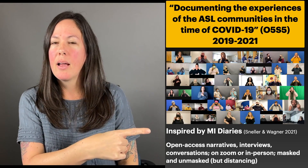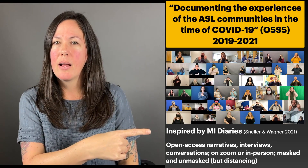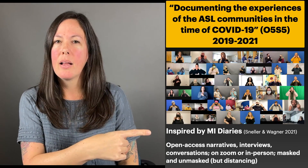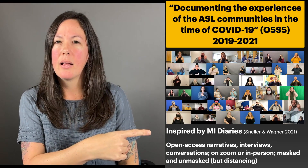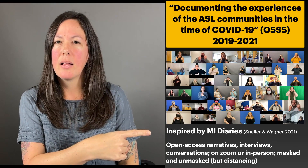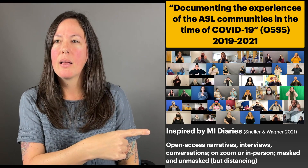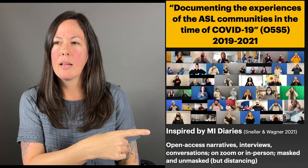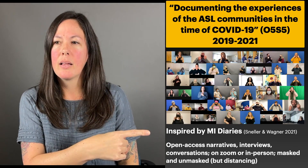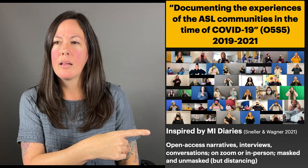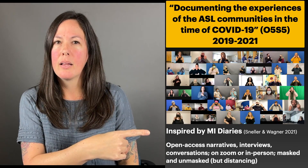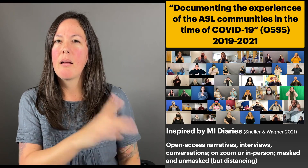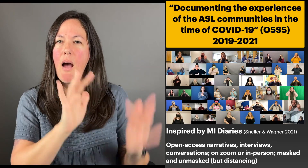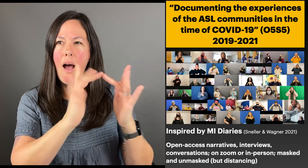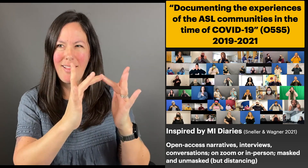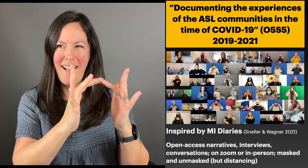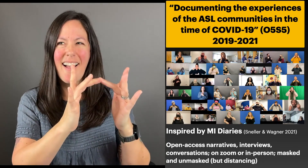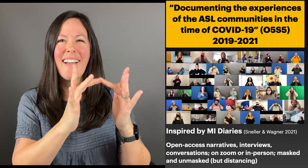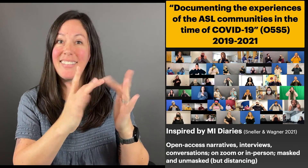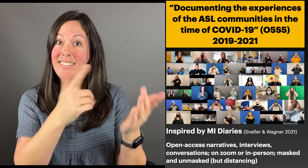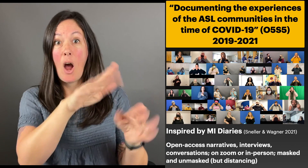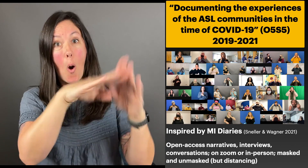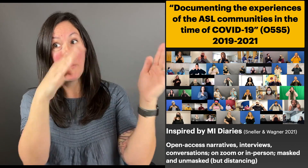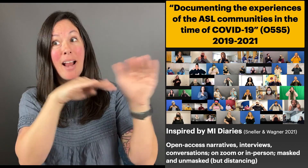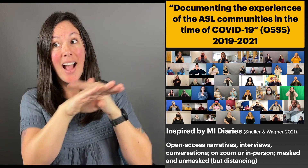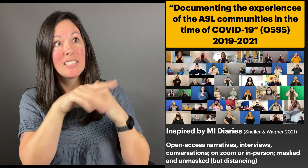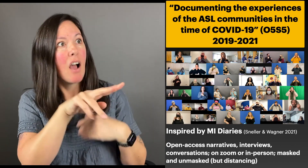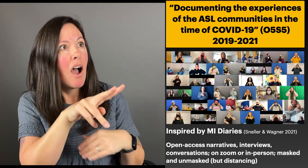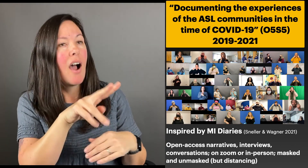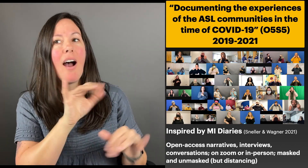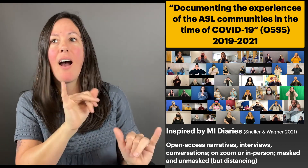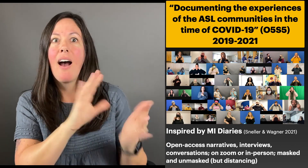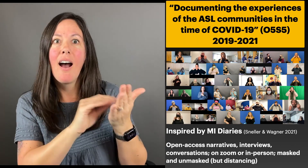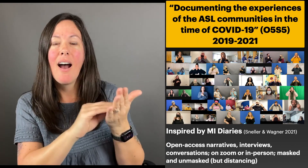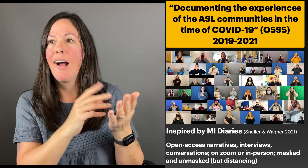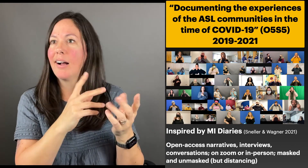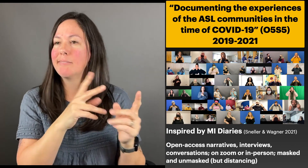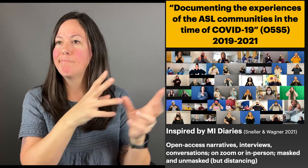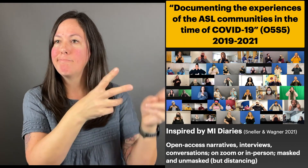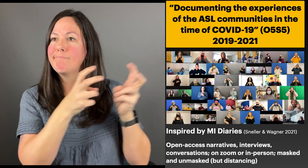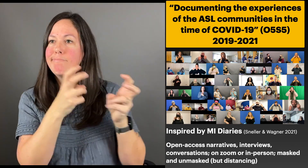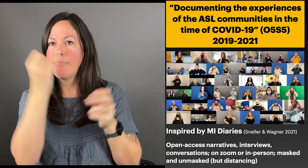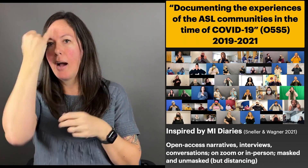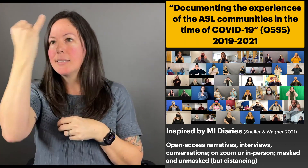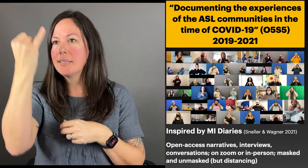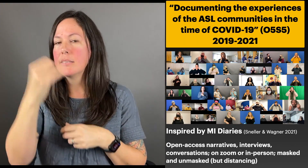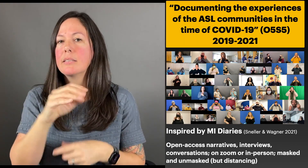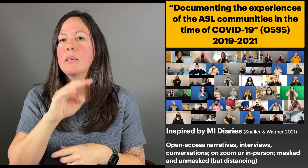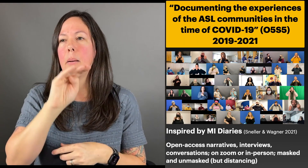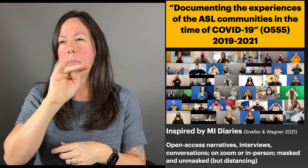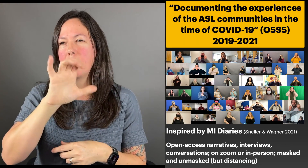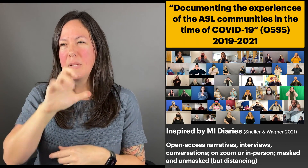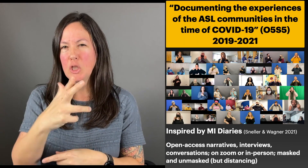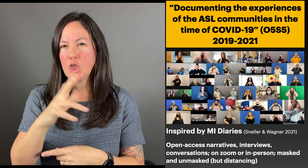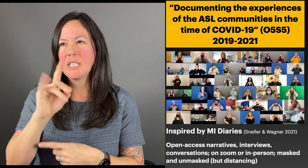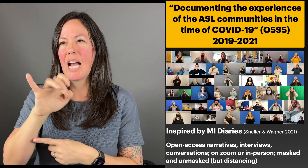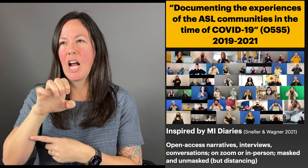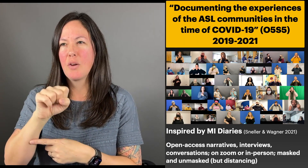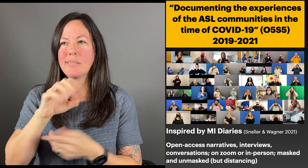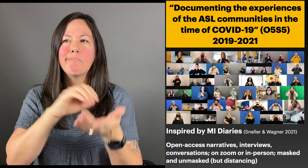decided to make this the sub subject of our data collection because of you know needing to heal and process what we